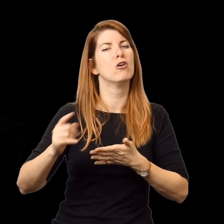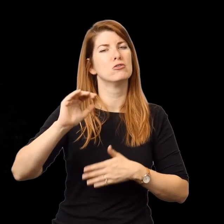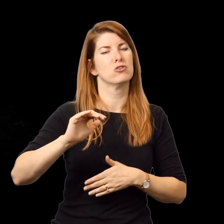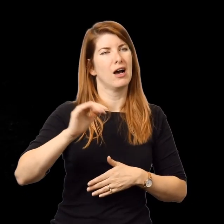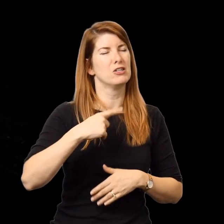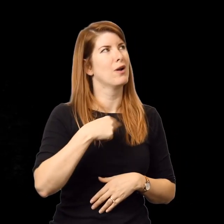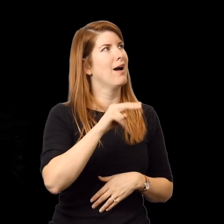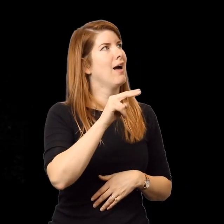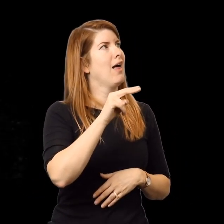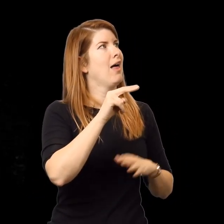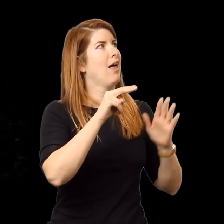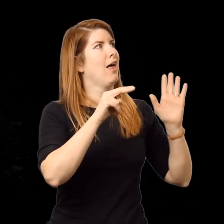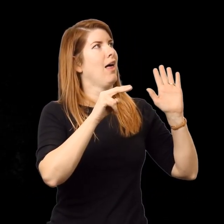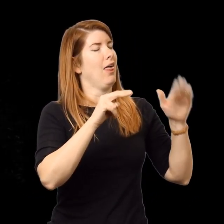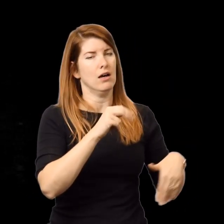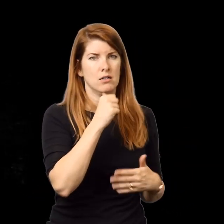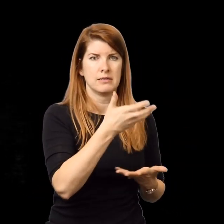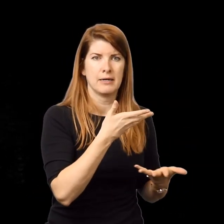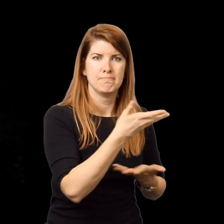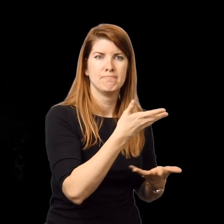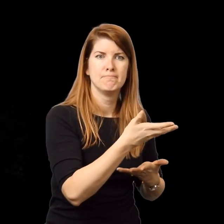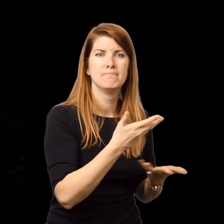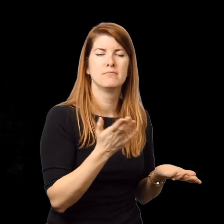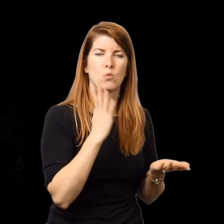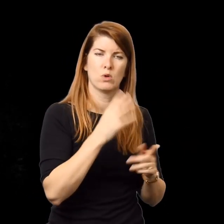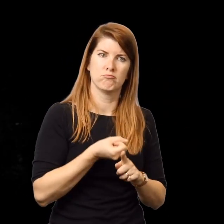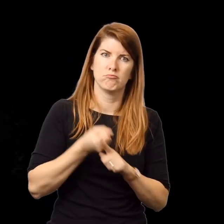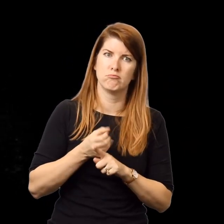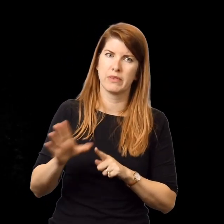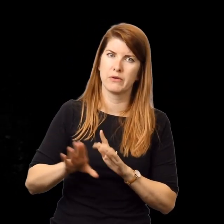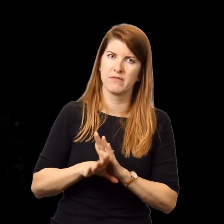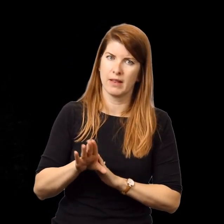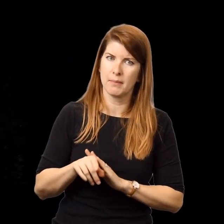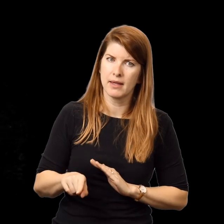in the relationship on a continual basis, which affects their development.